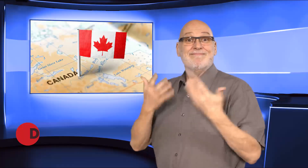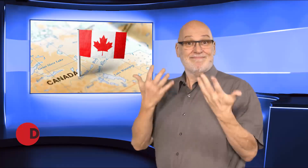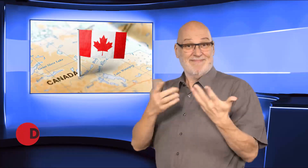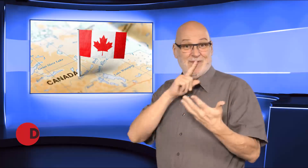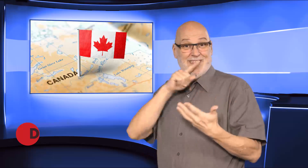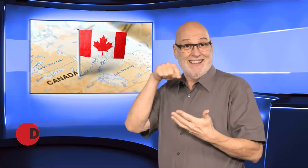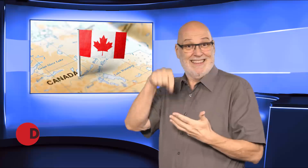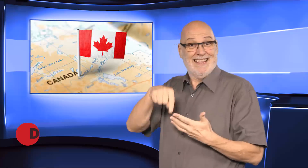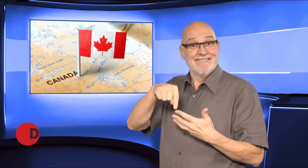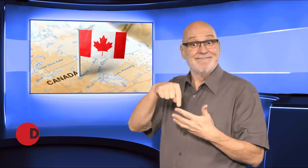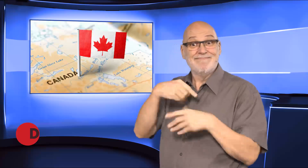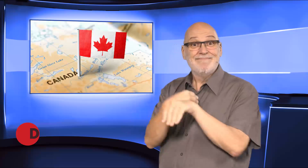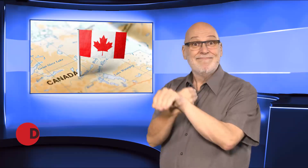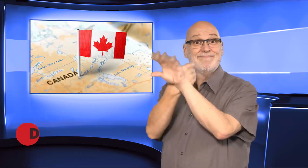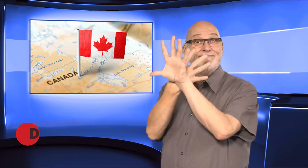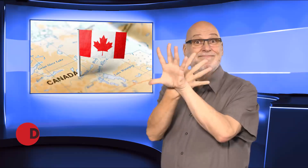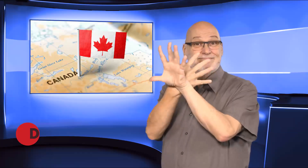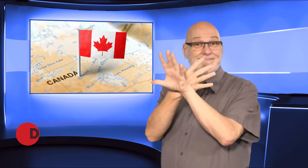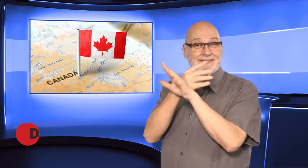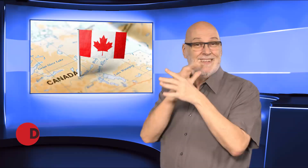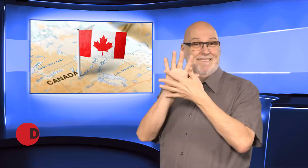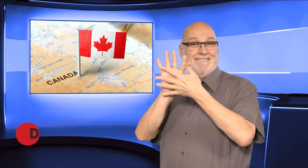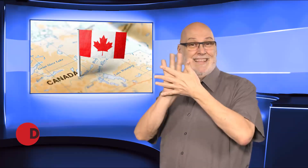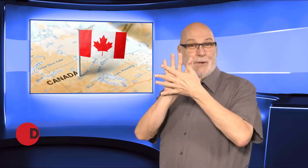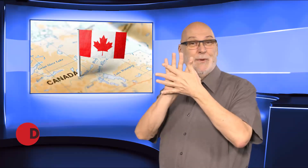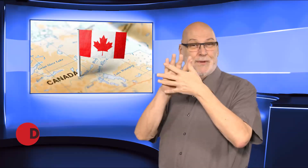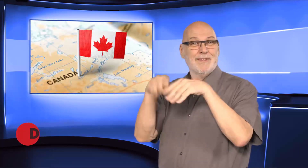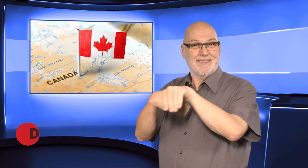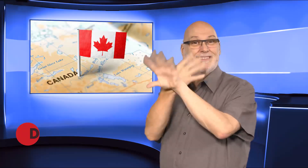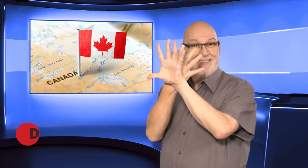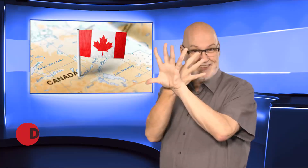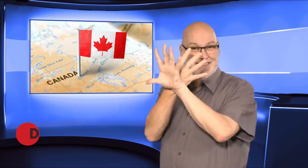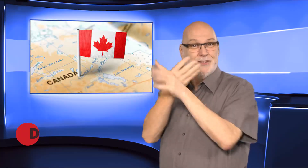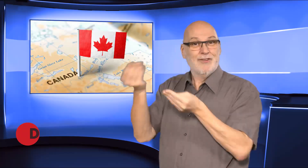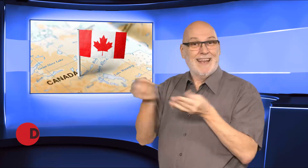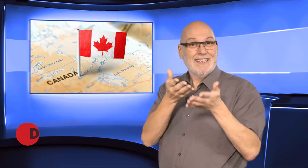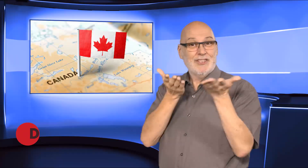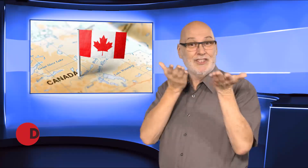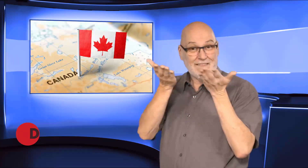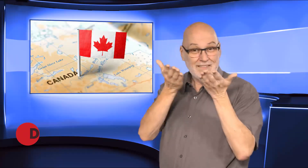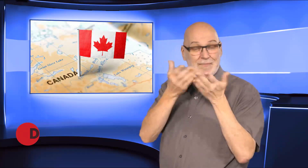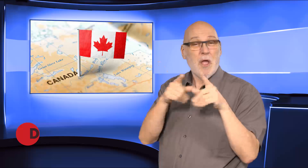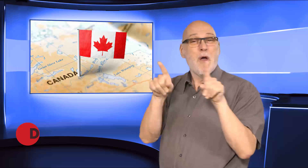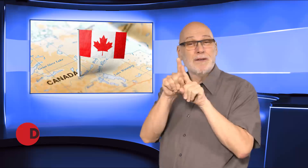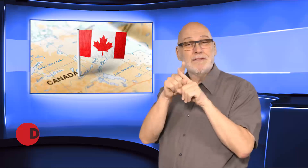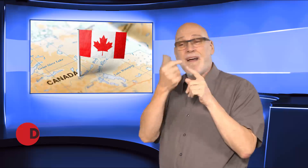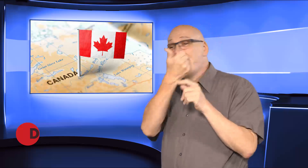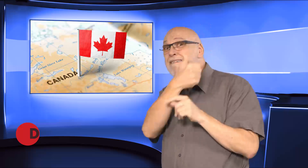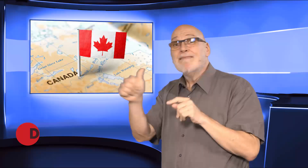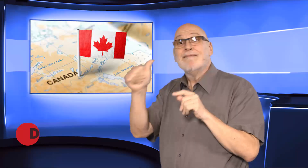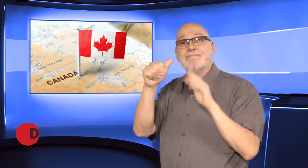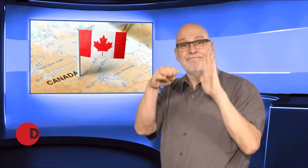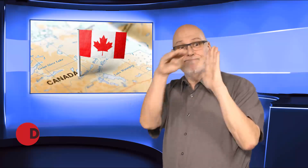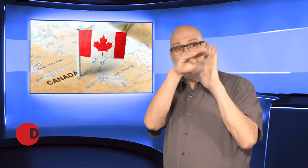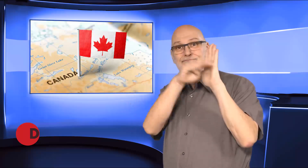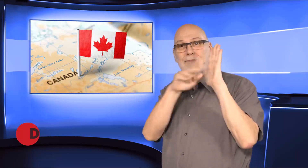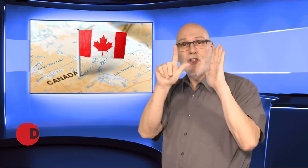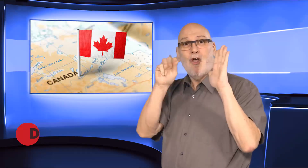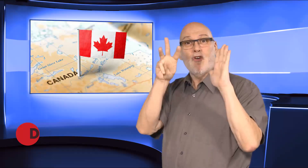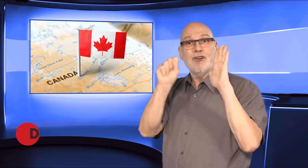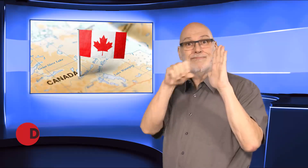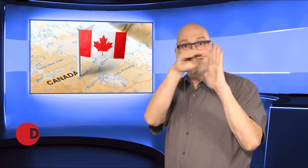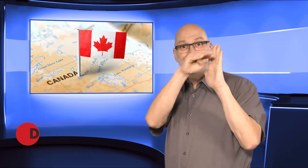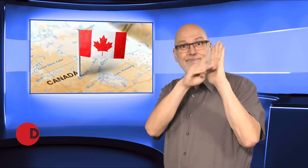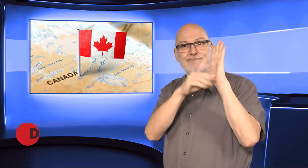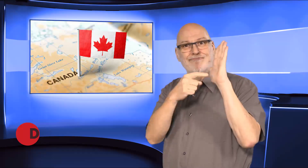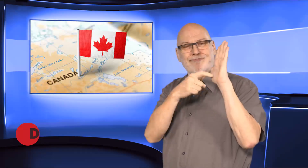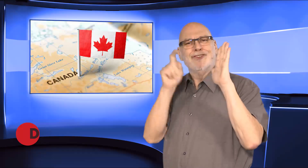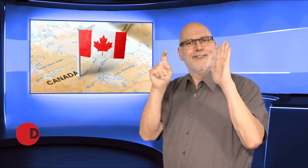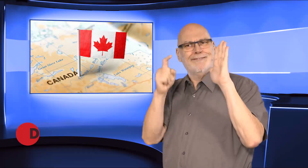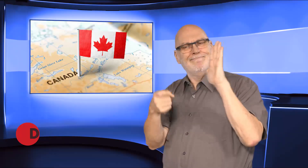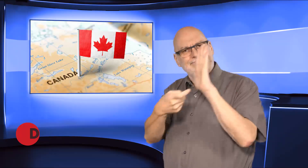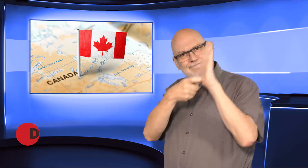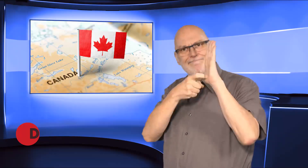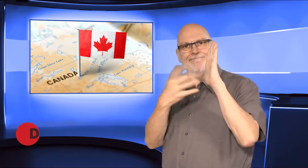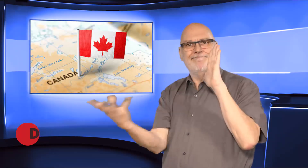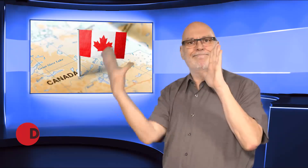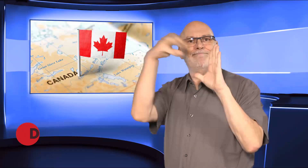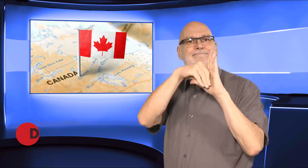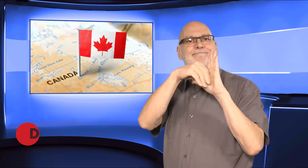With video relay services and more laws requiring use of